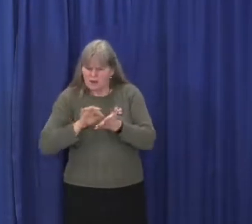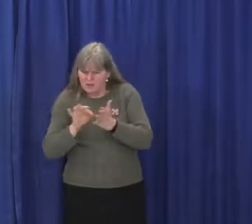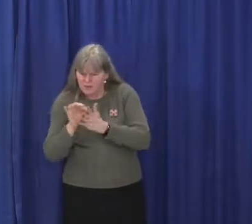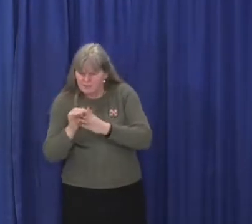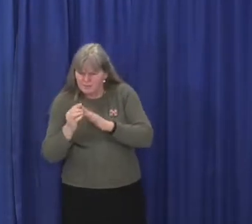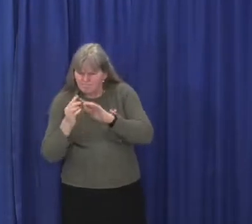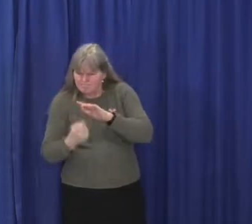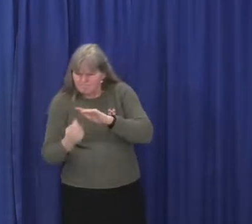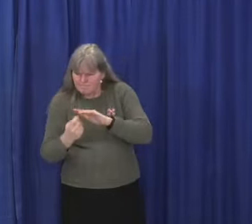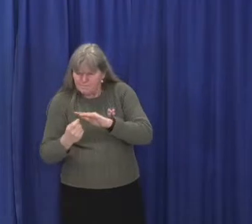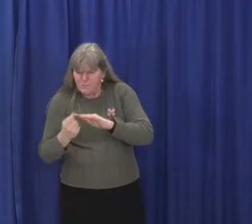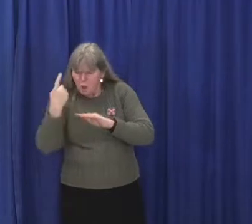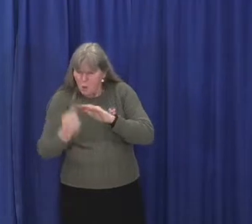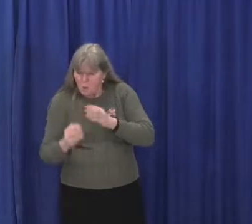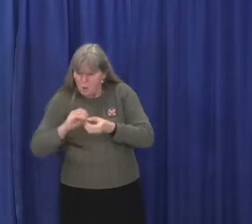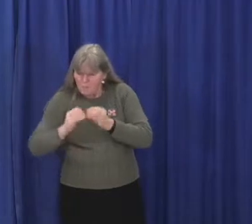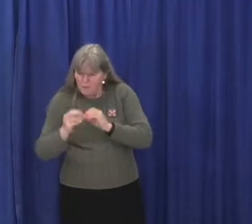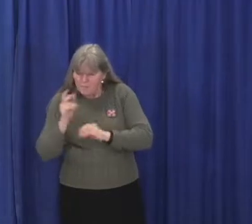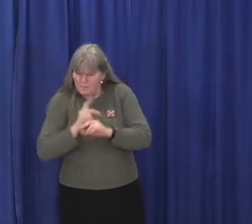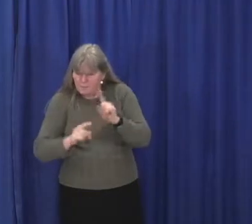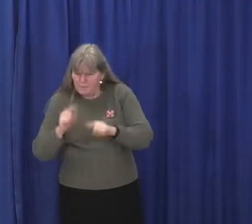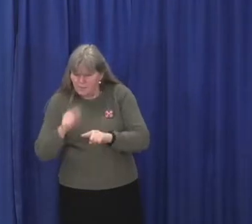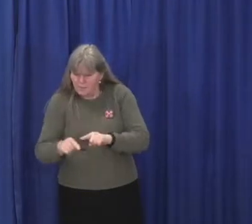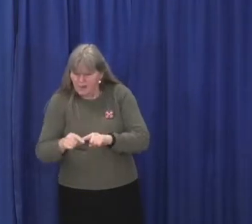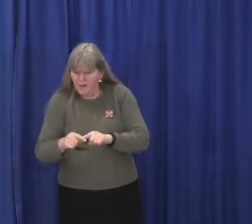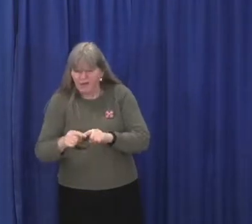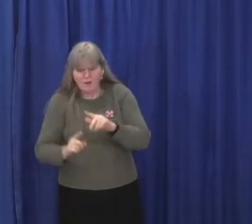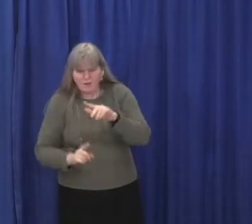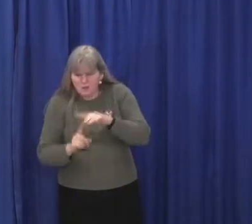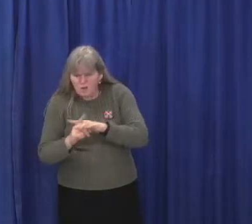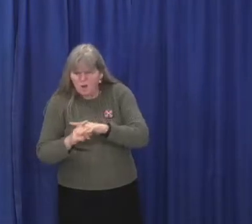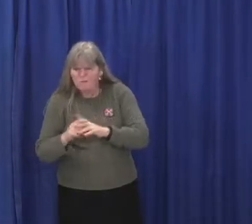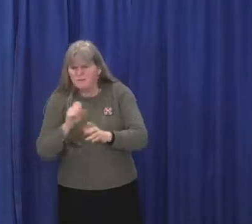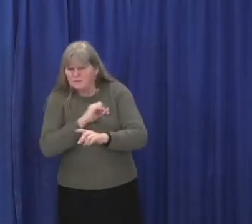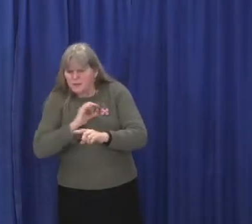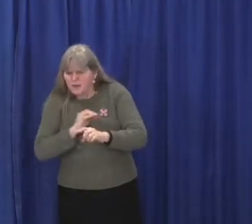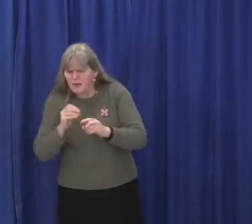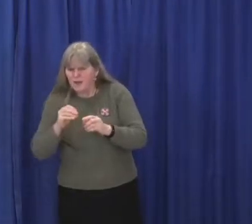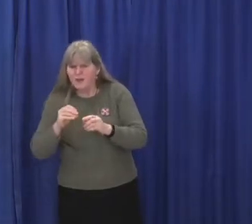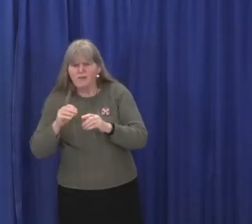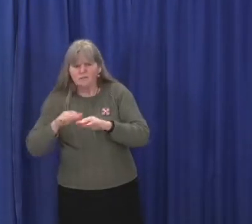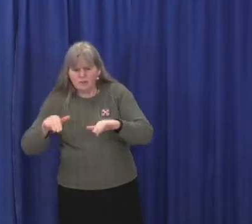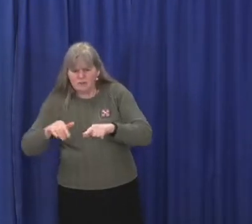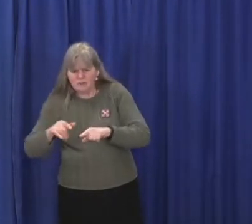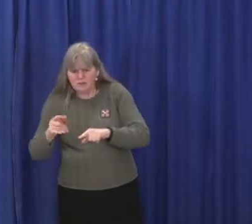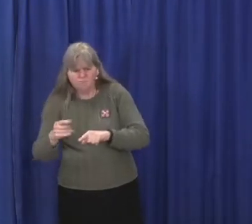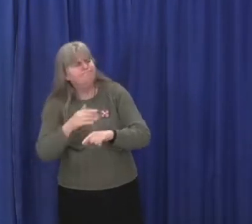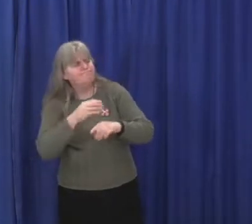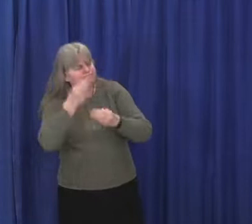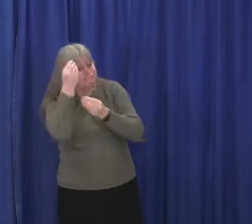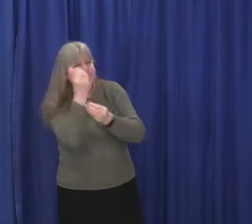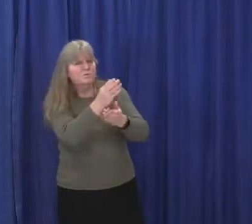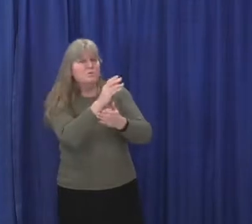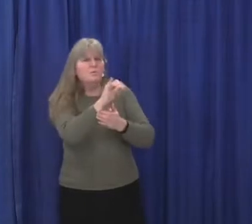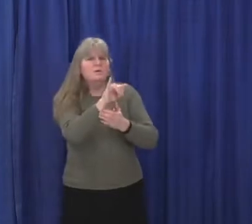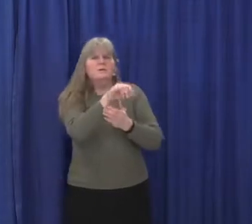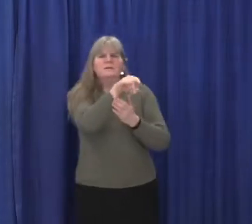due to illness. YCDC will use this information to make decisions about how to manage cases